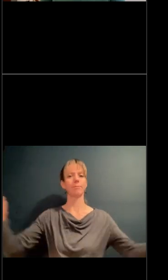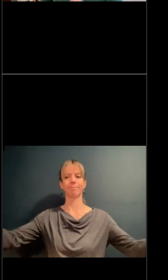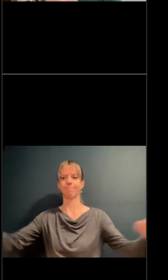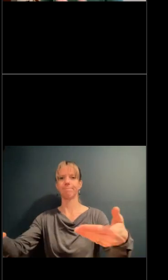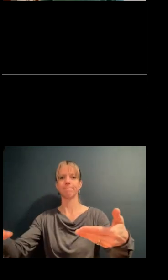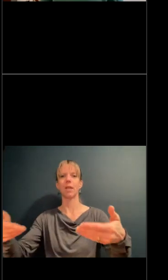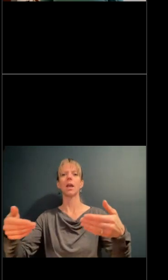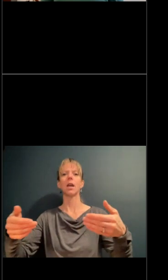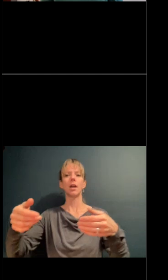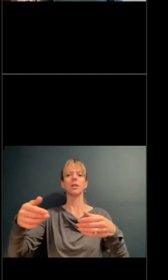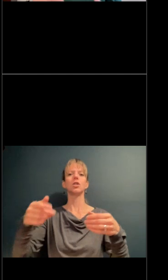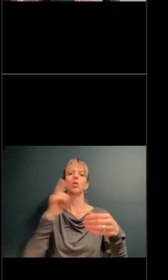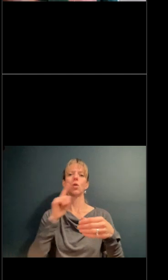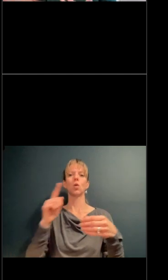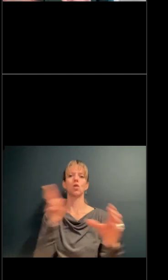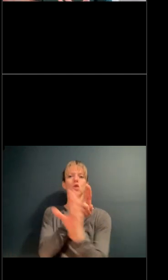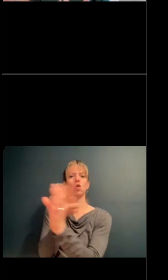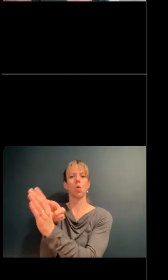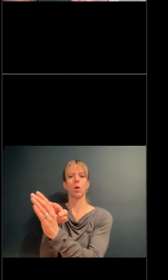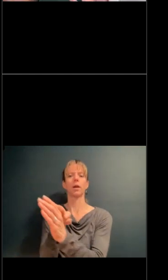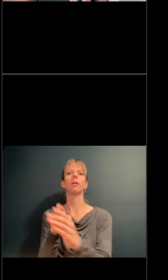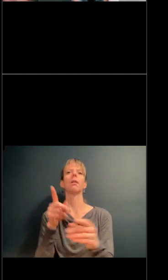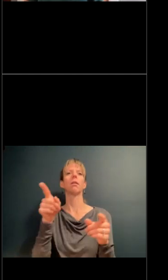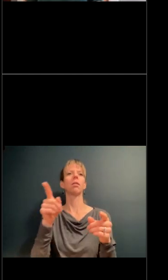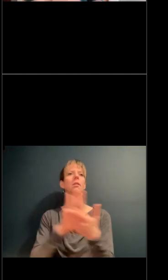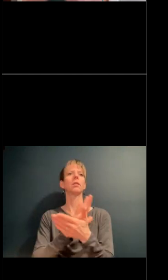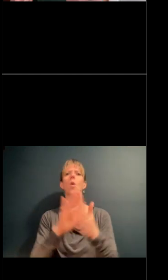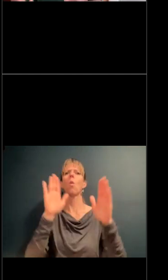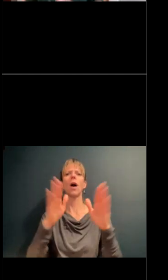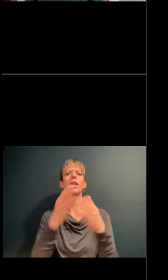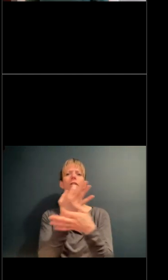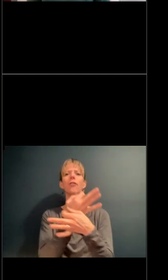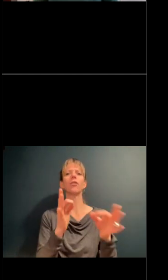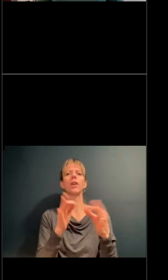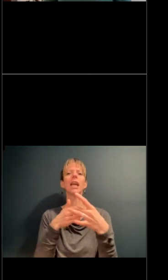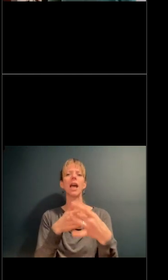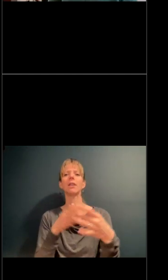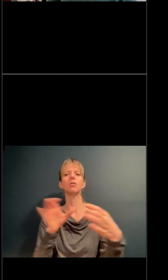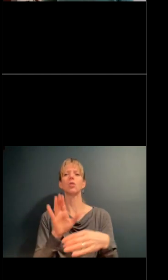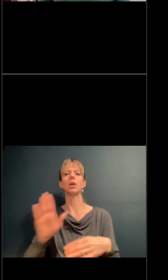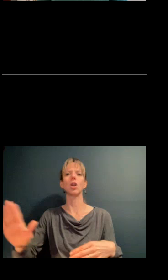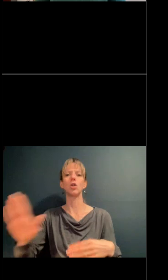There is a link in your handouts to a wonderful free guide on how to do this in your community out